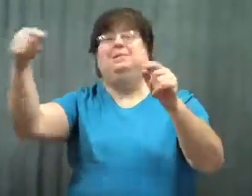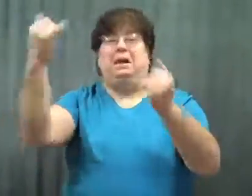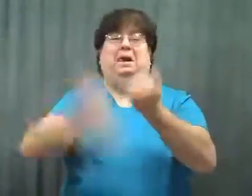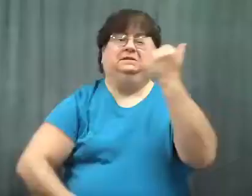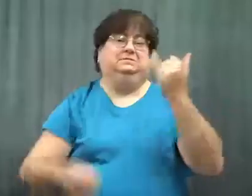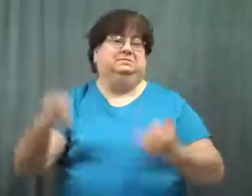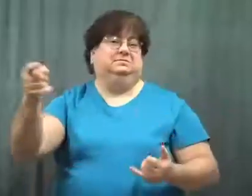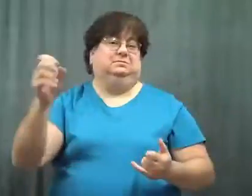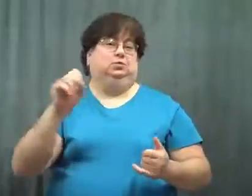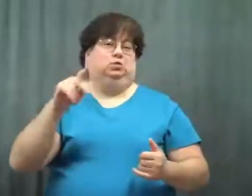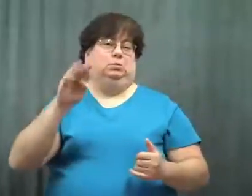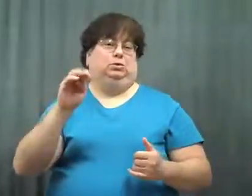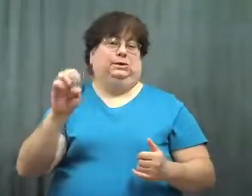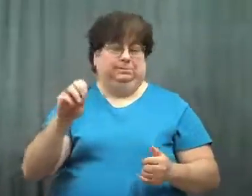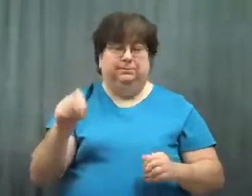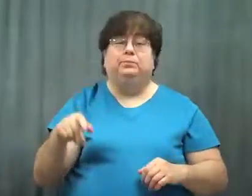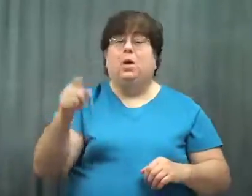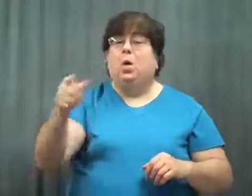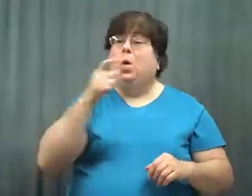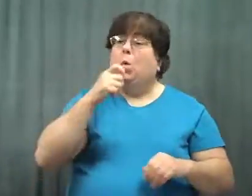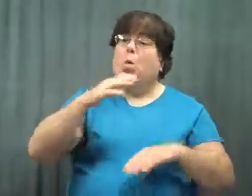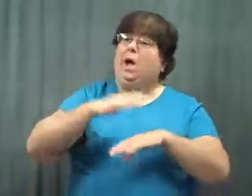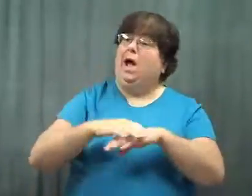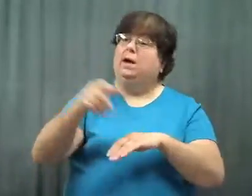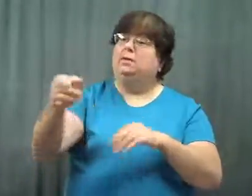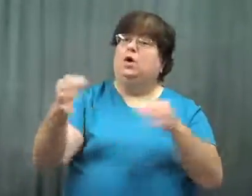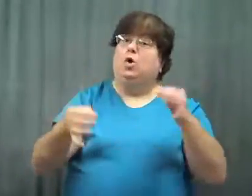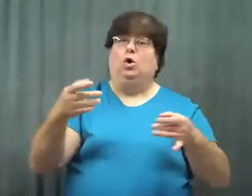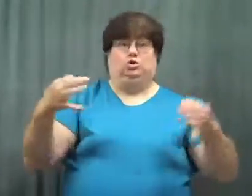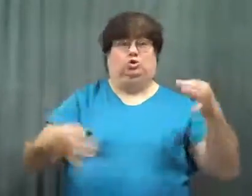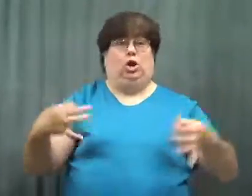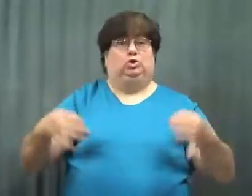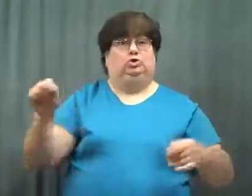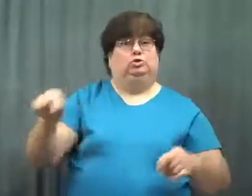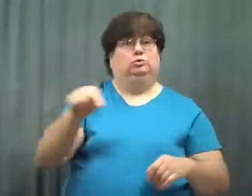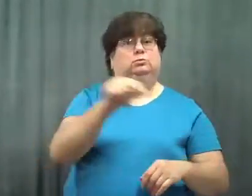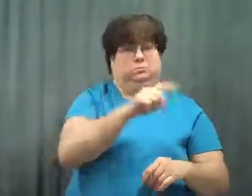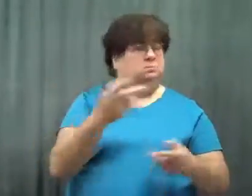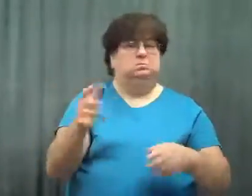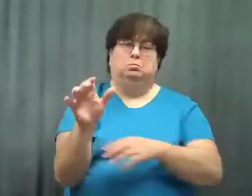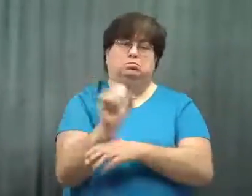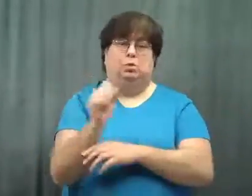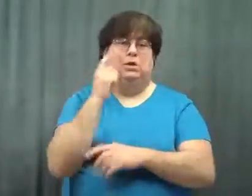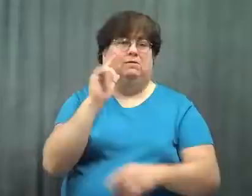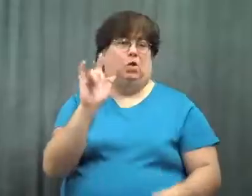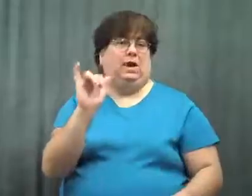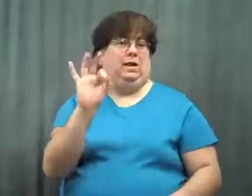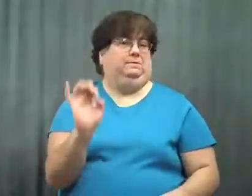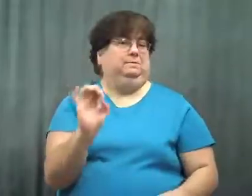and the Supreme Court is the final authority. The judges on the Supreme Court hold their positions for life.